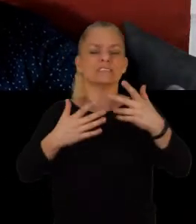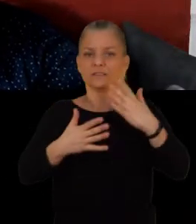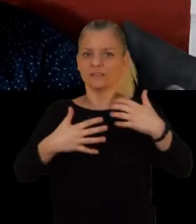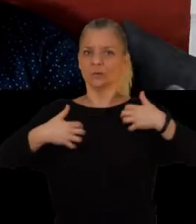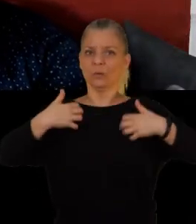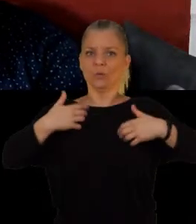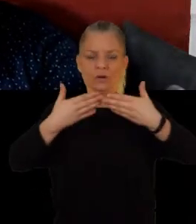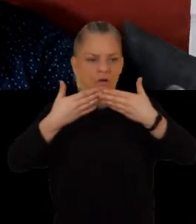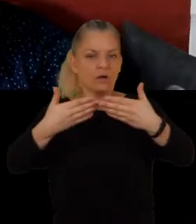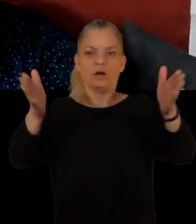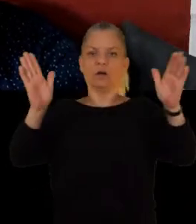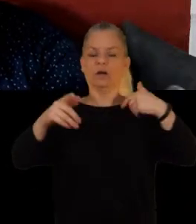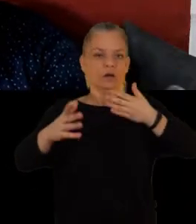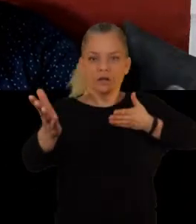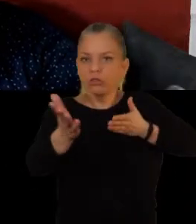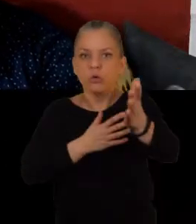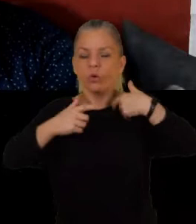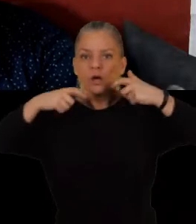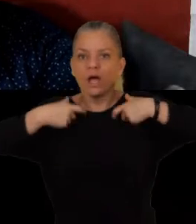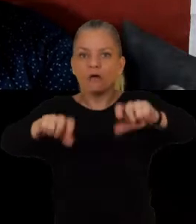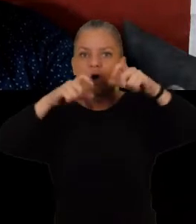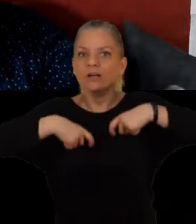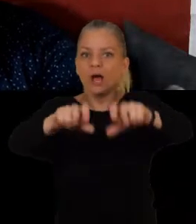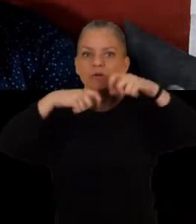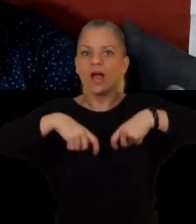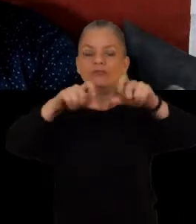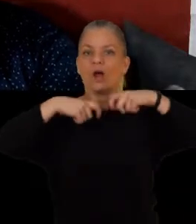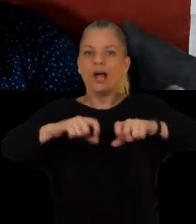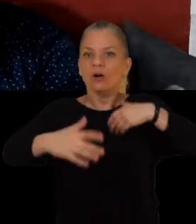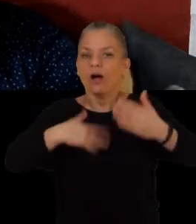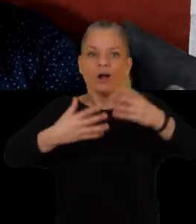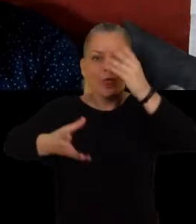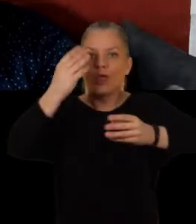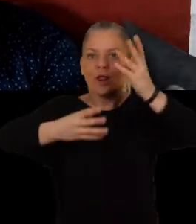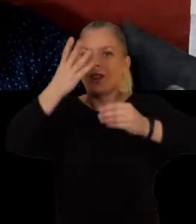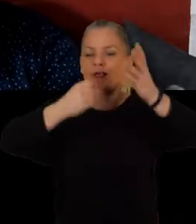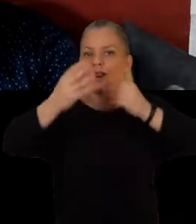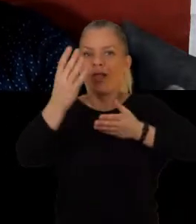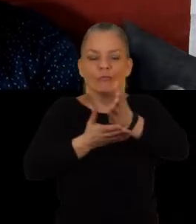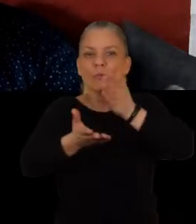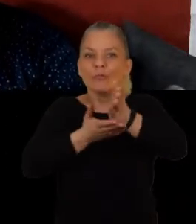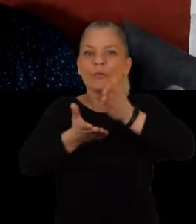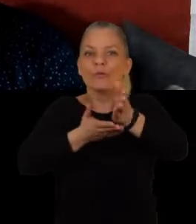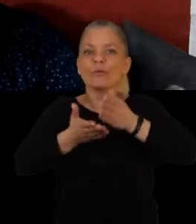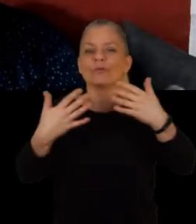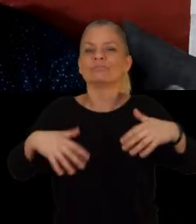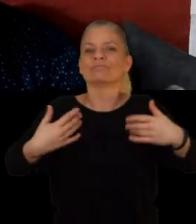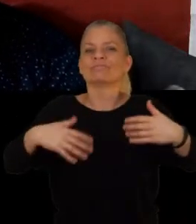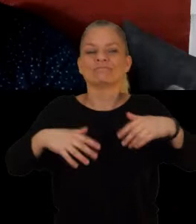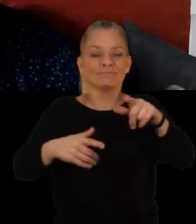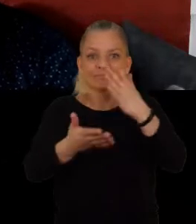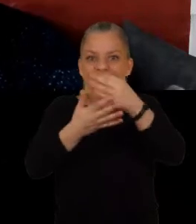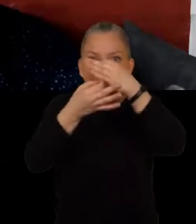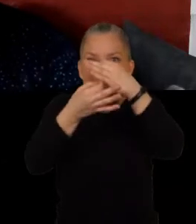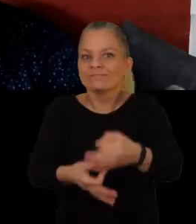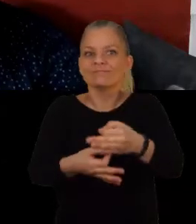it was just this is exciting it opened a door that um i just ran through and i've just kept going so